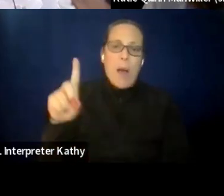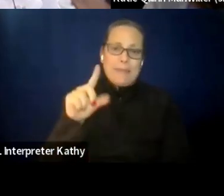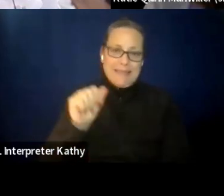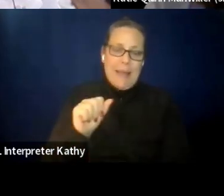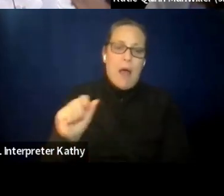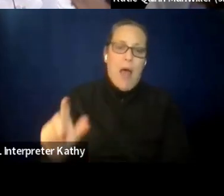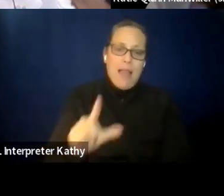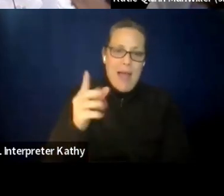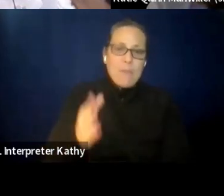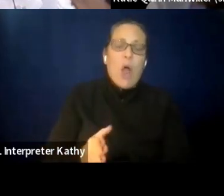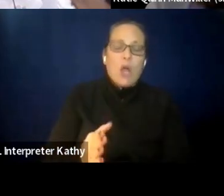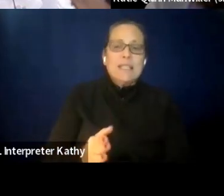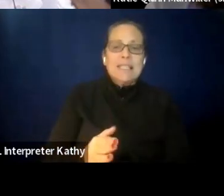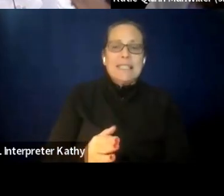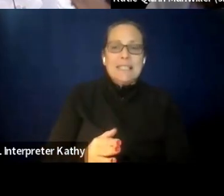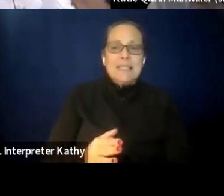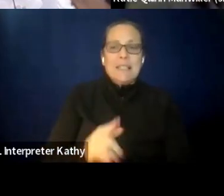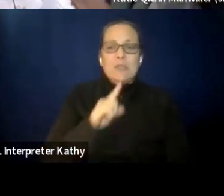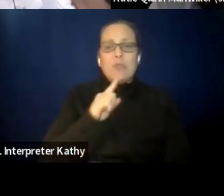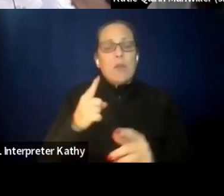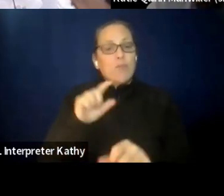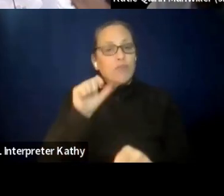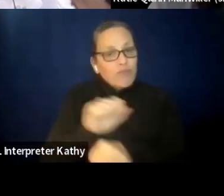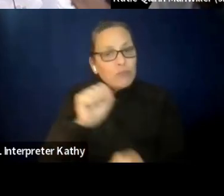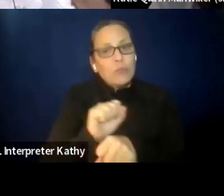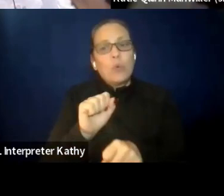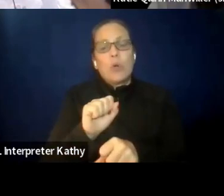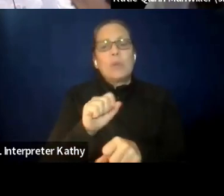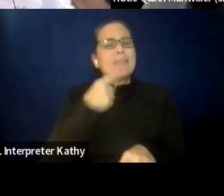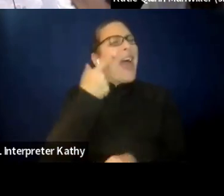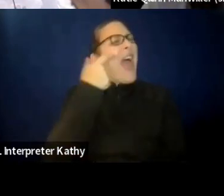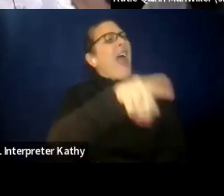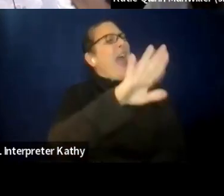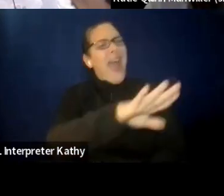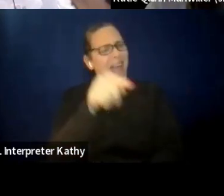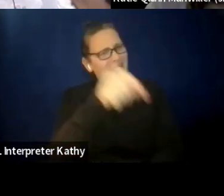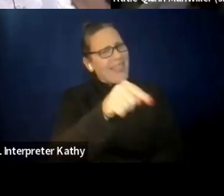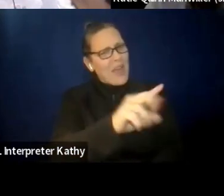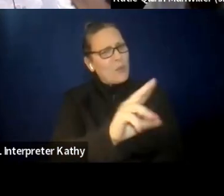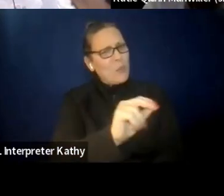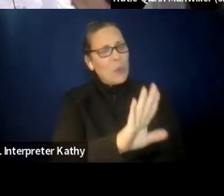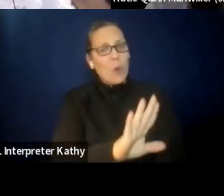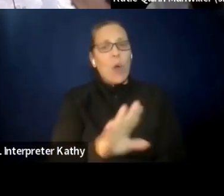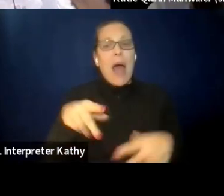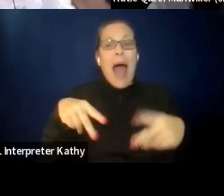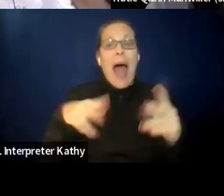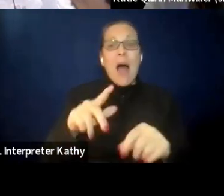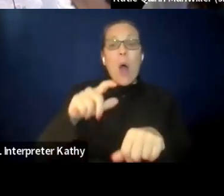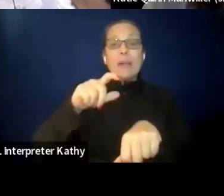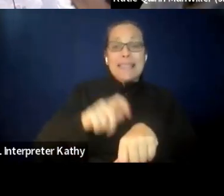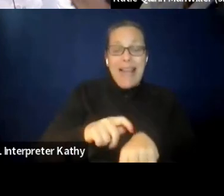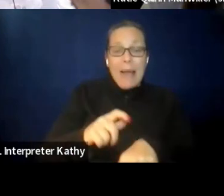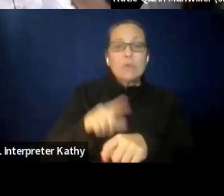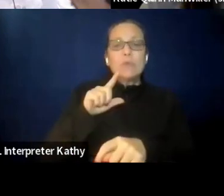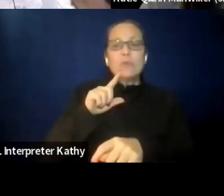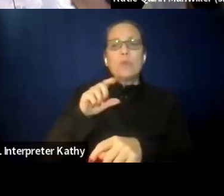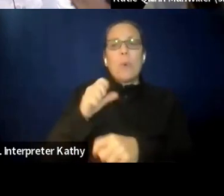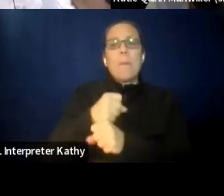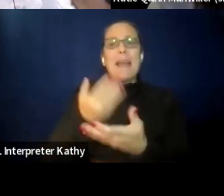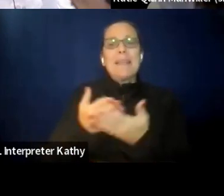last couple of years has been hard fought by disabled librarians, and putting in the work of calling things out, giving their time for free to make